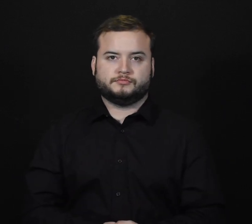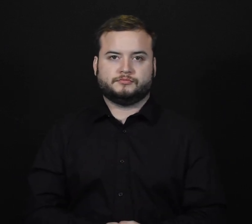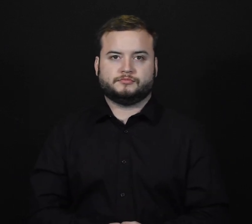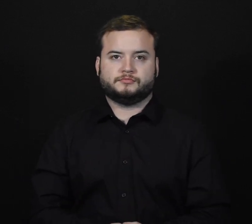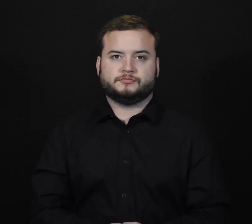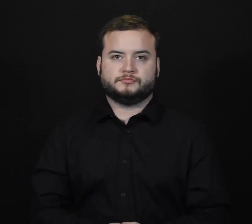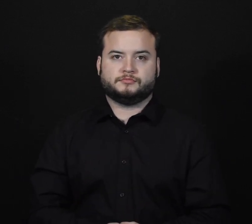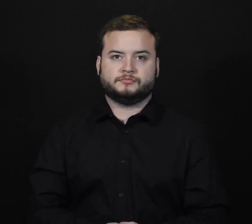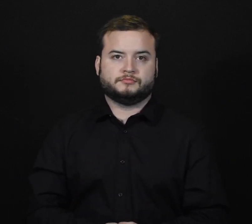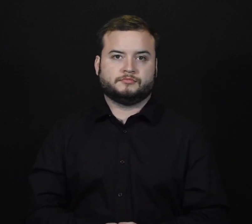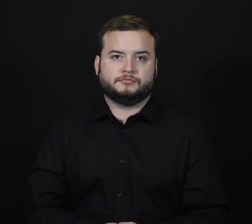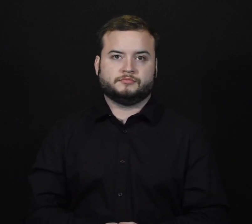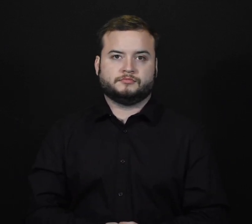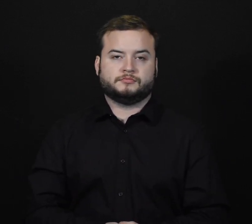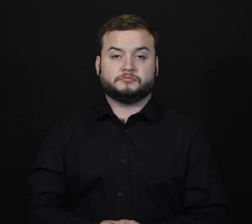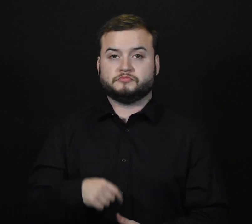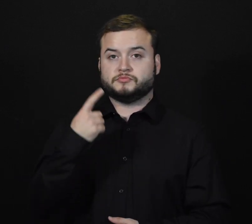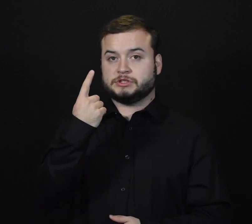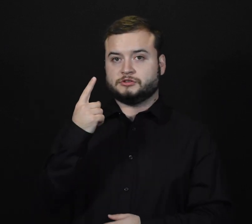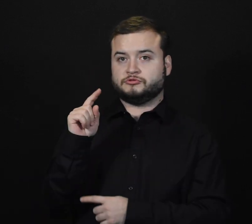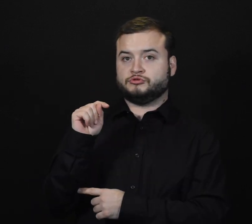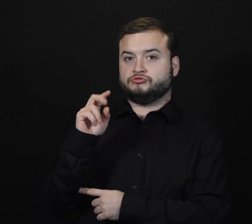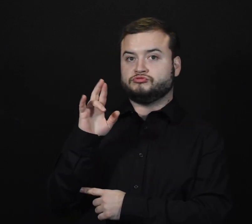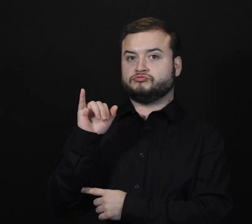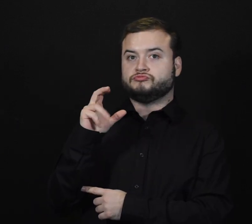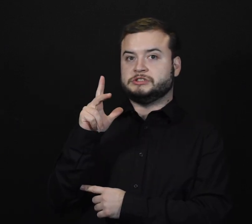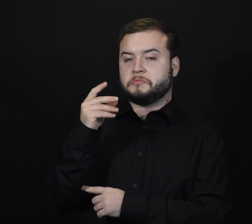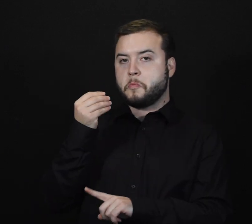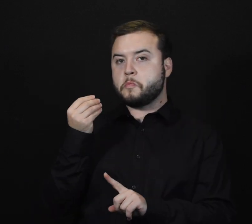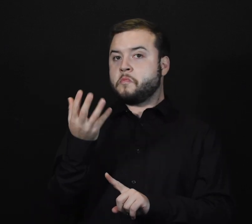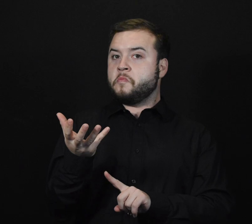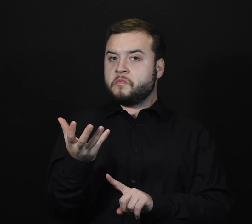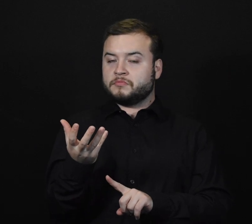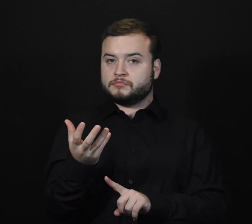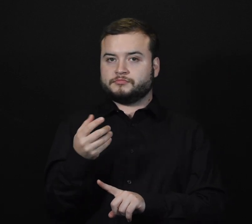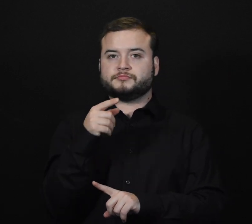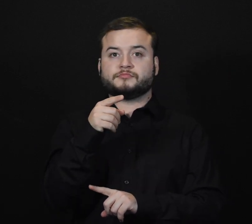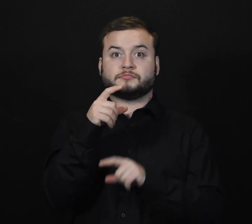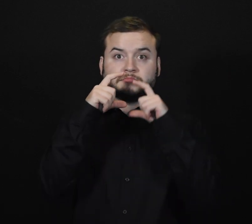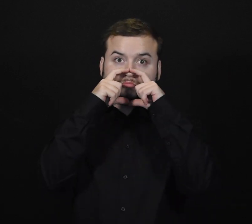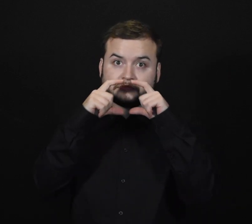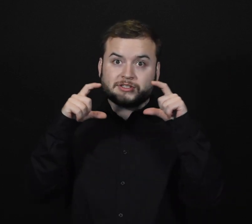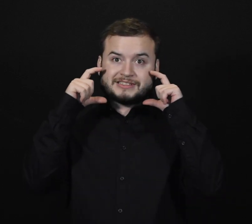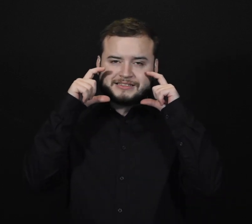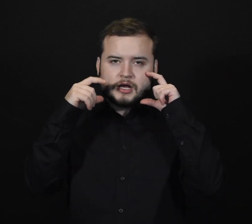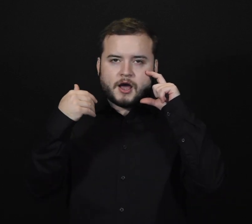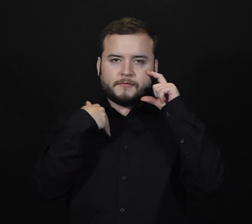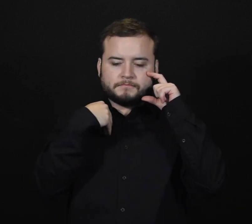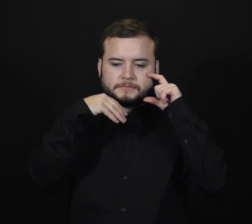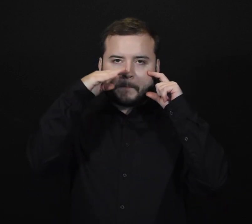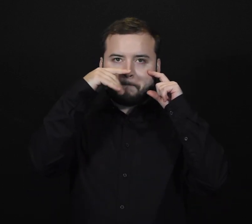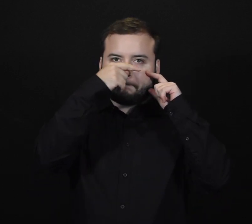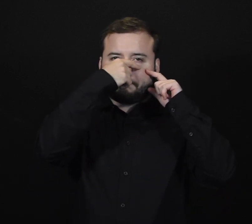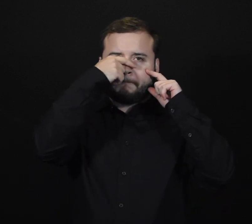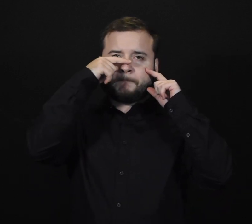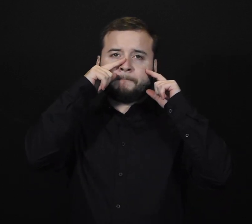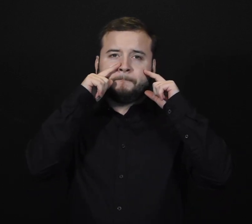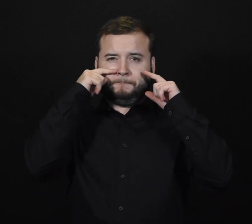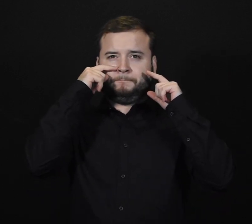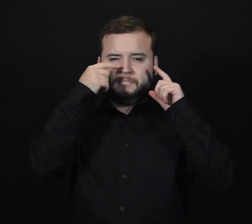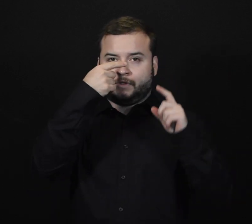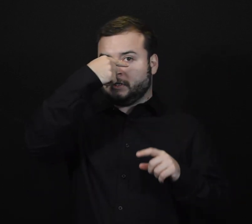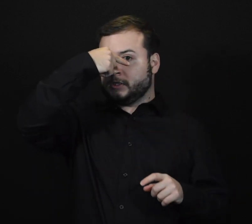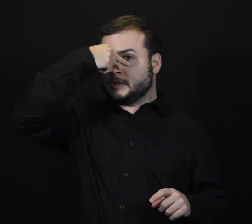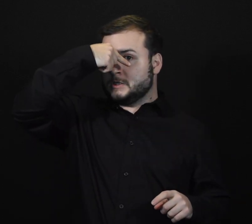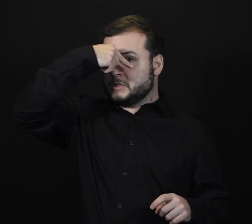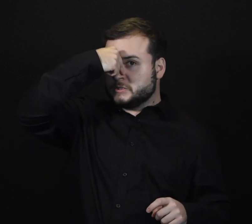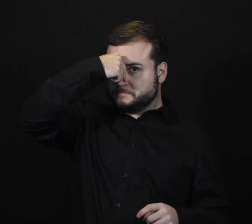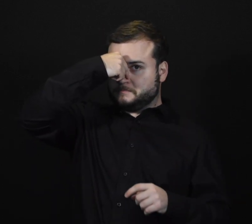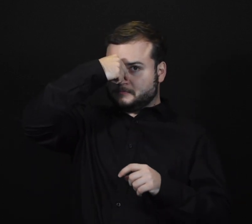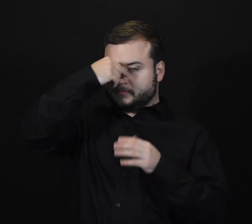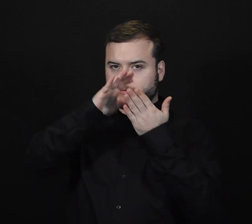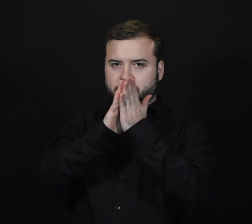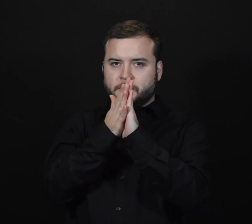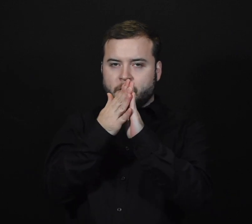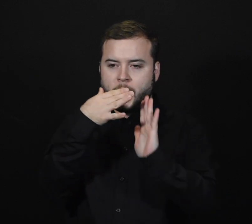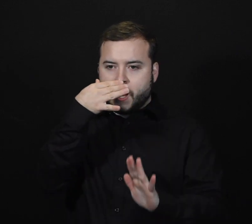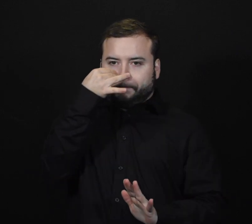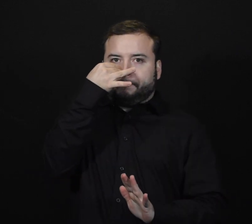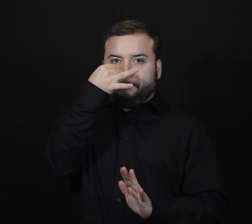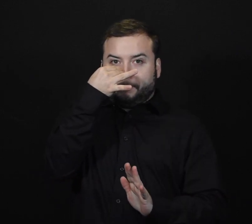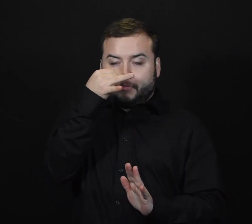One handy trick is to pinch the top of the mask that goes over the nose.